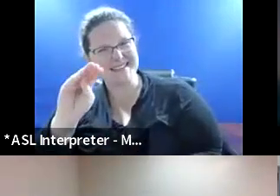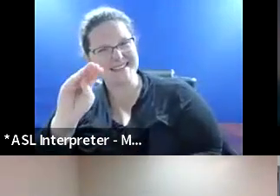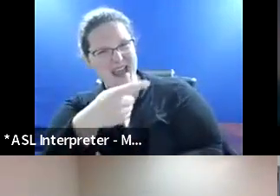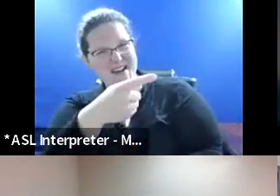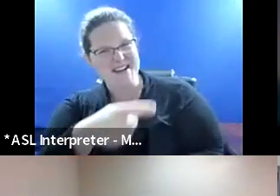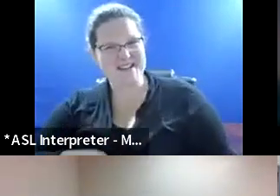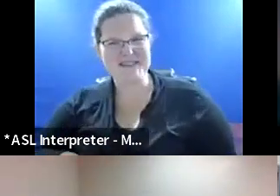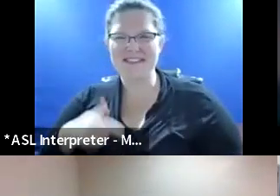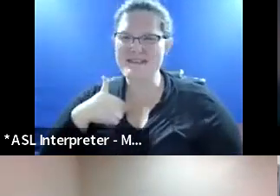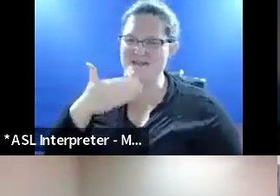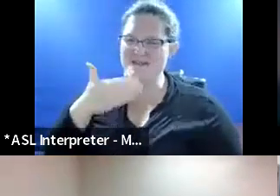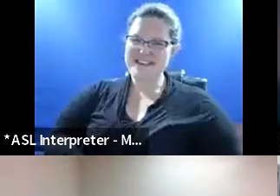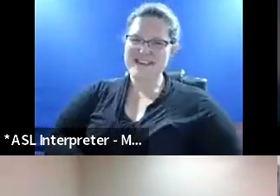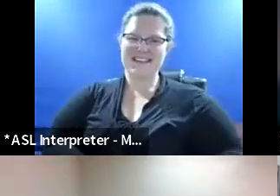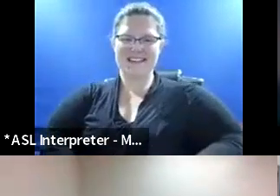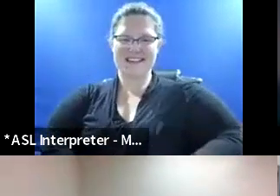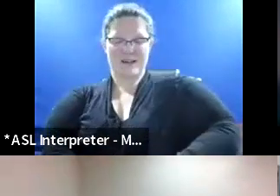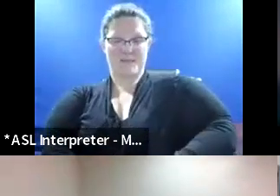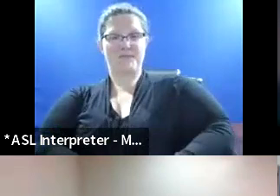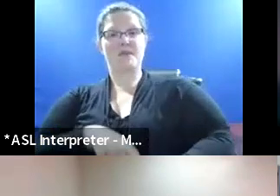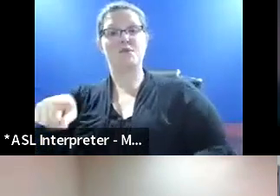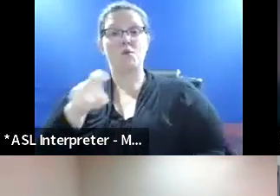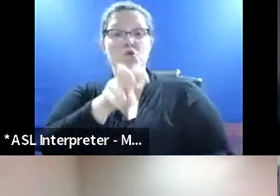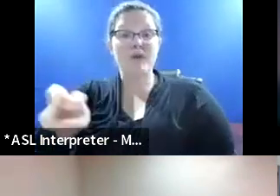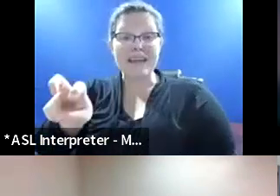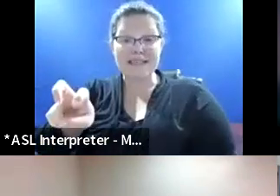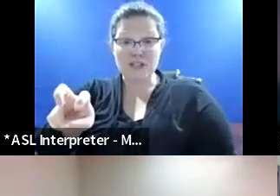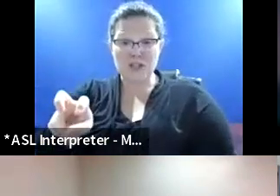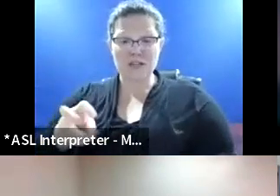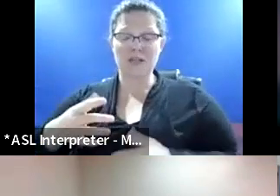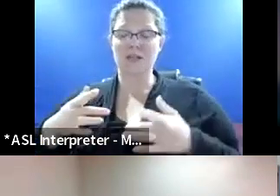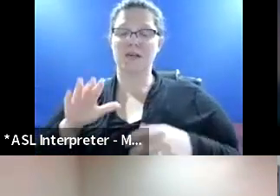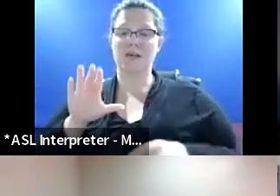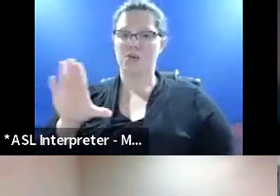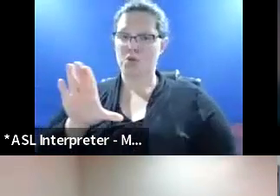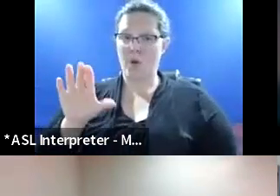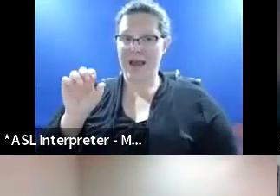YES. GOOD TO SEE YOU AGAIN. HI, TOM, HOW ARE YOU?